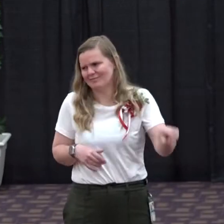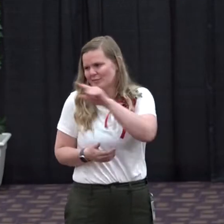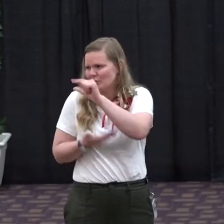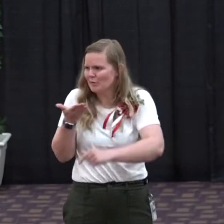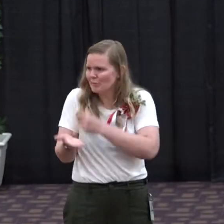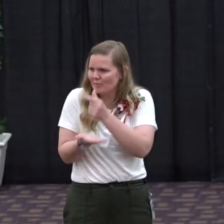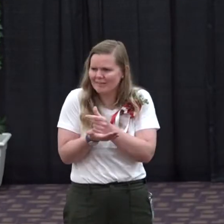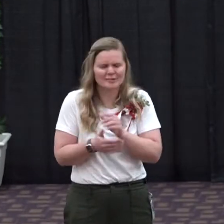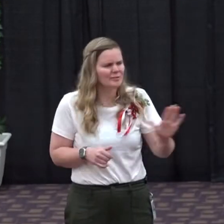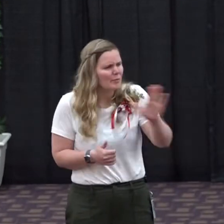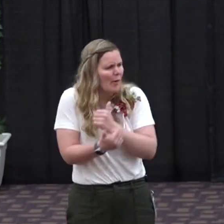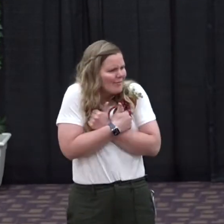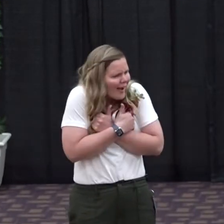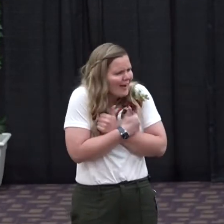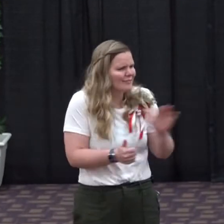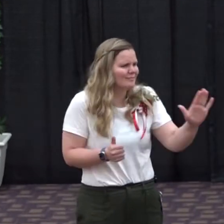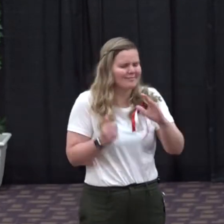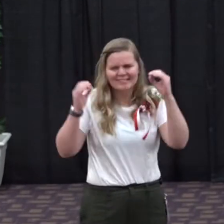Right now, I want to congratulate the graduates.